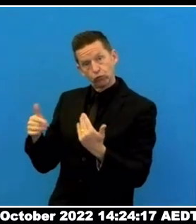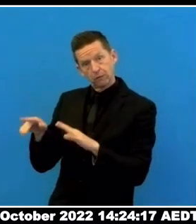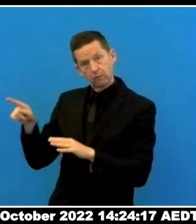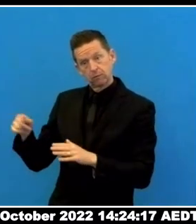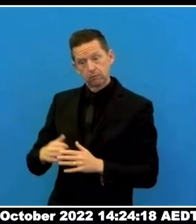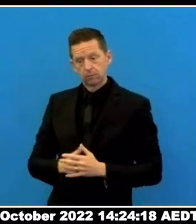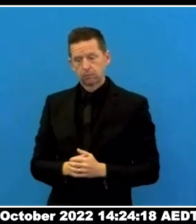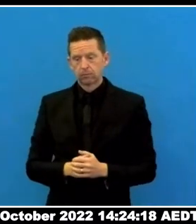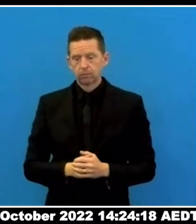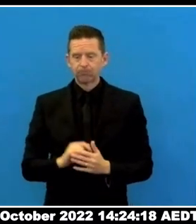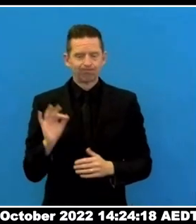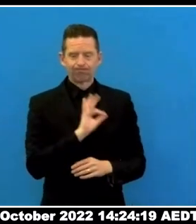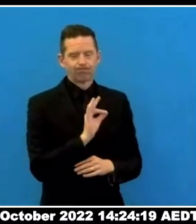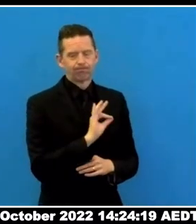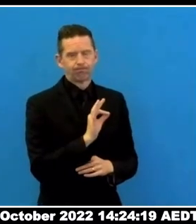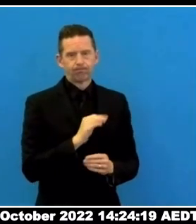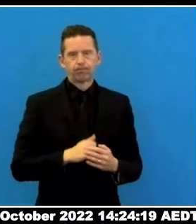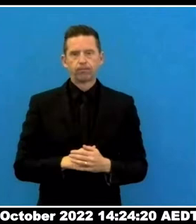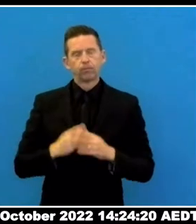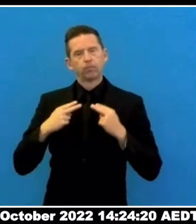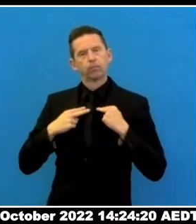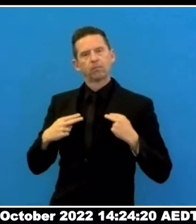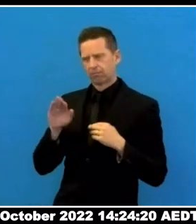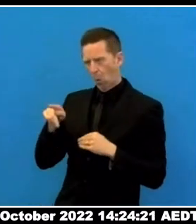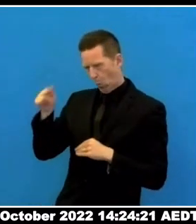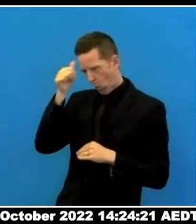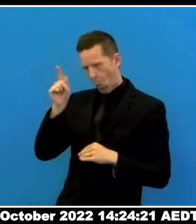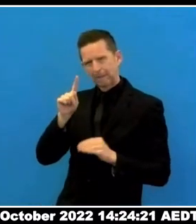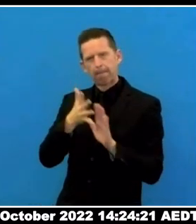Have you heard of something called a restrictive practice?